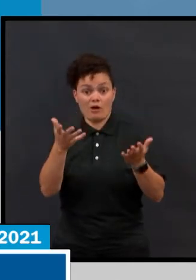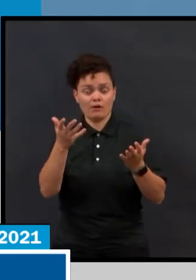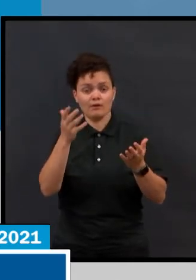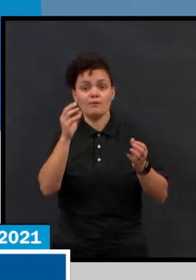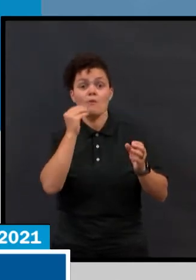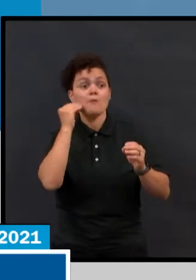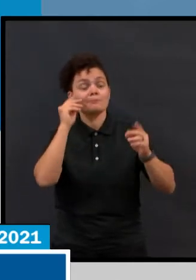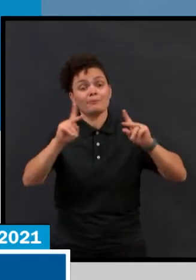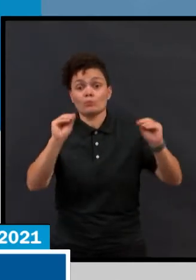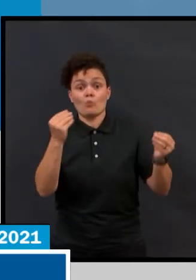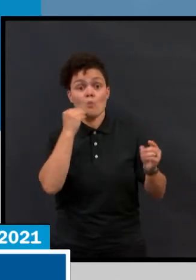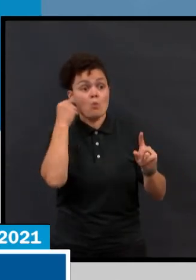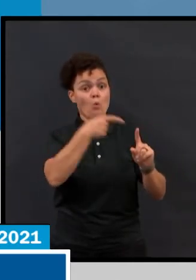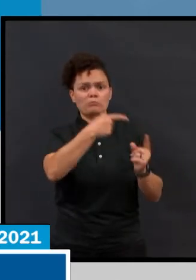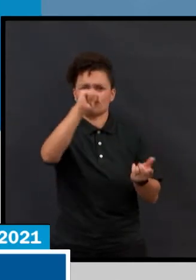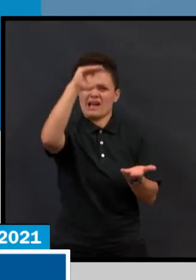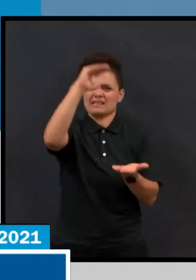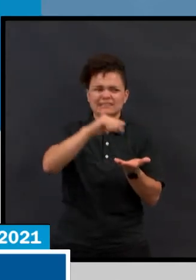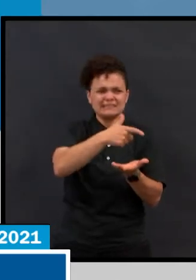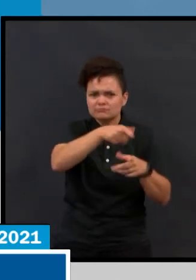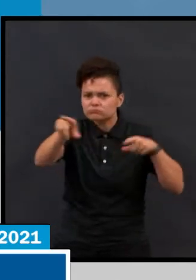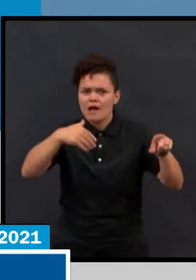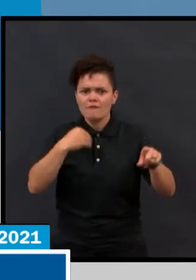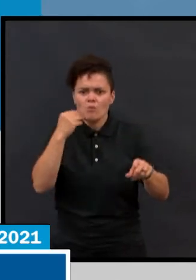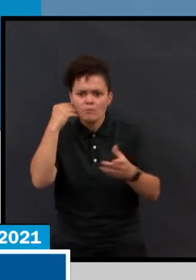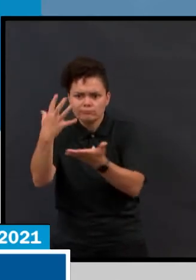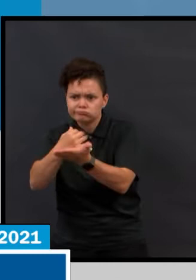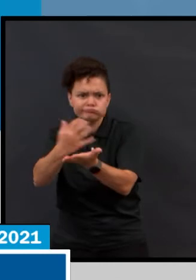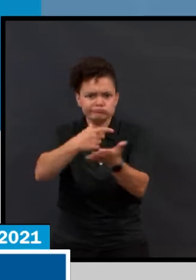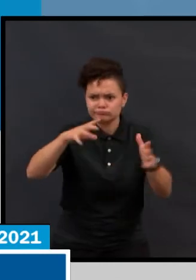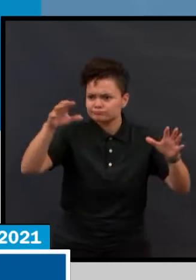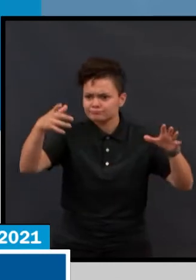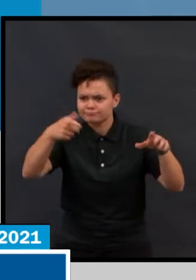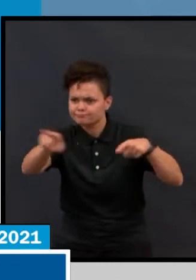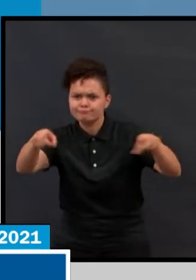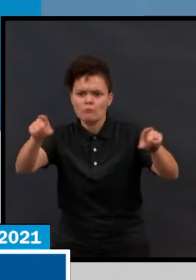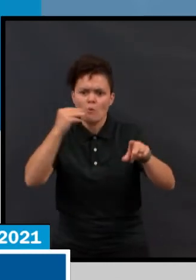specialized team that will work to prioritize the review and approval of projects around affordable